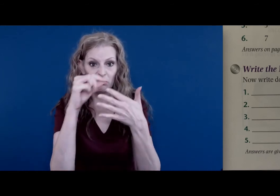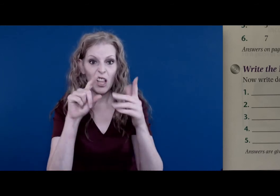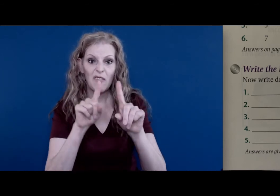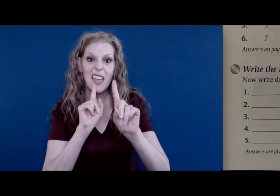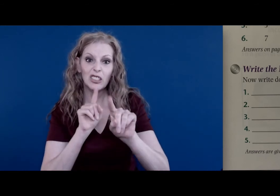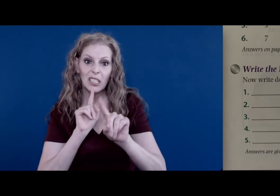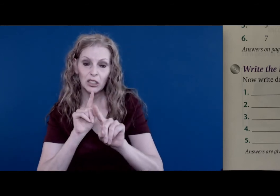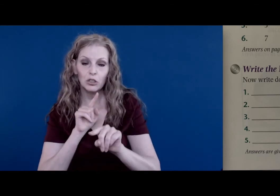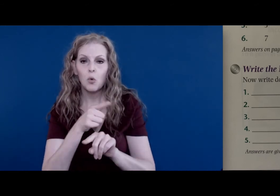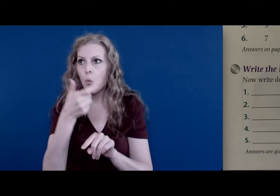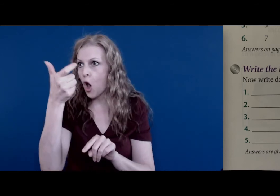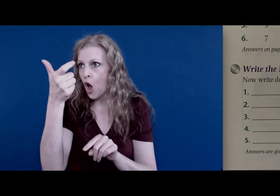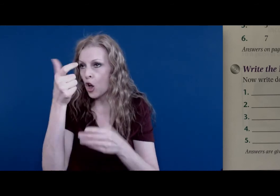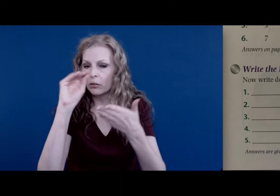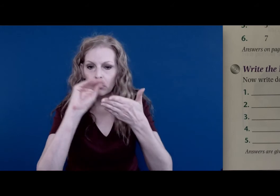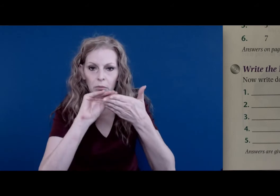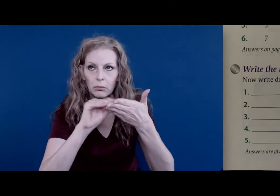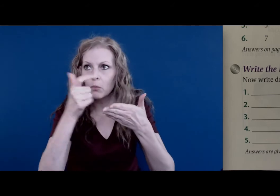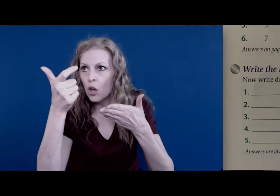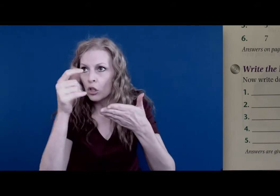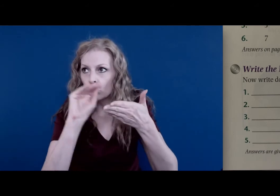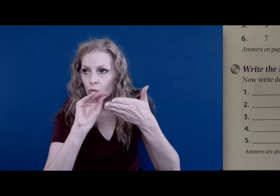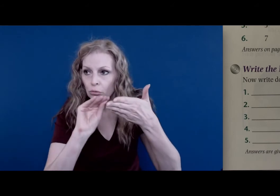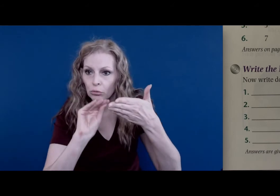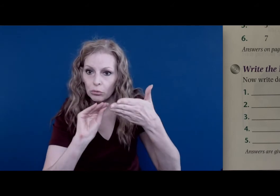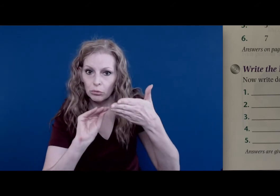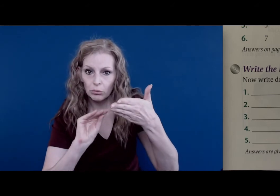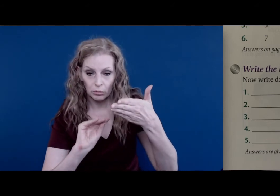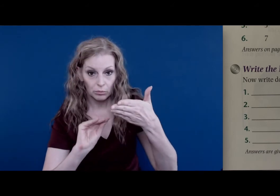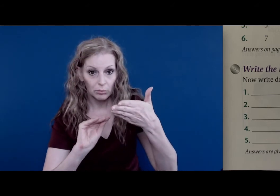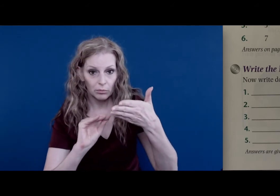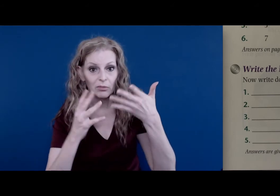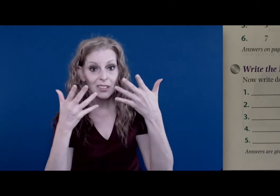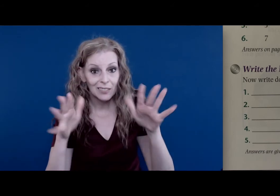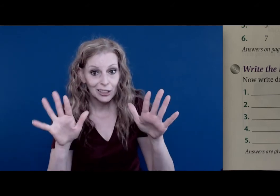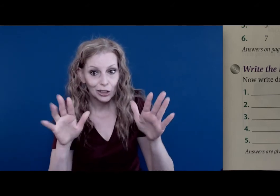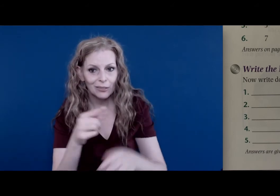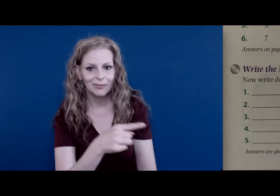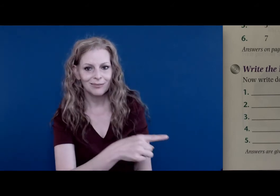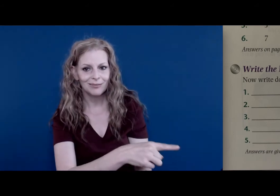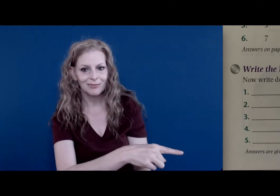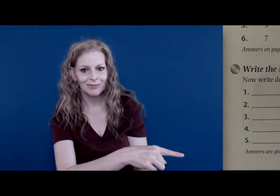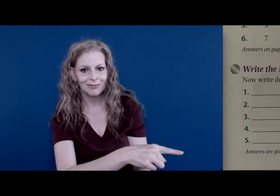You have to answer all 10 by watching the video and writing down your answers;